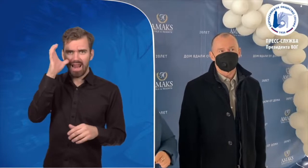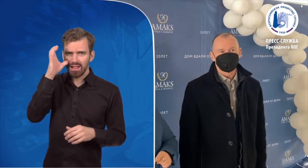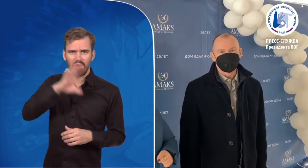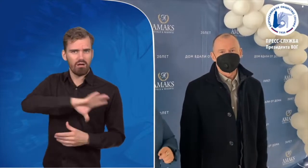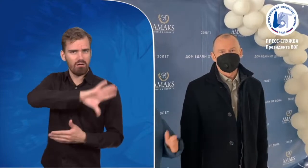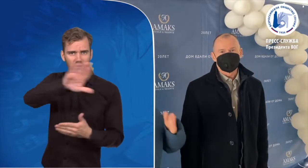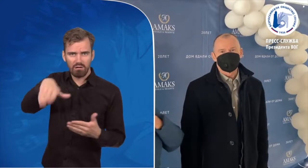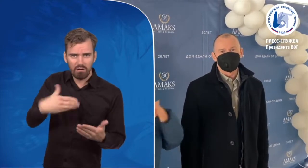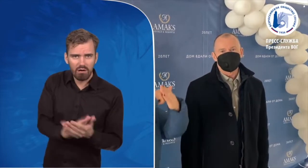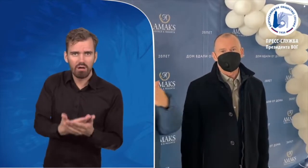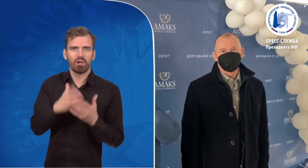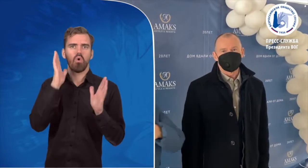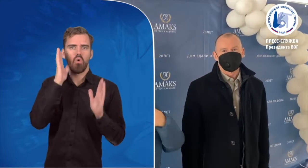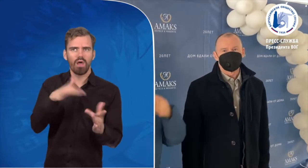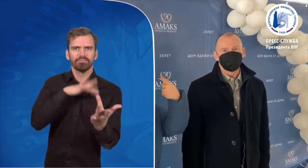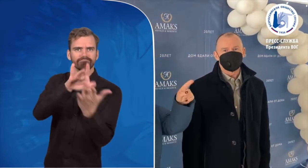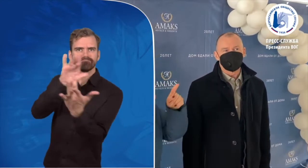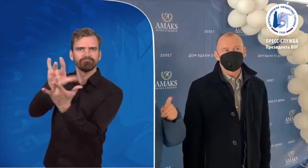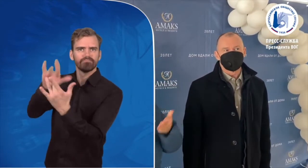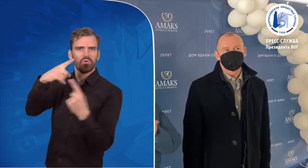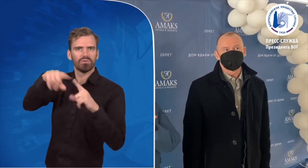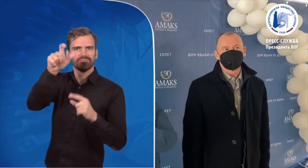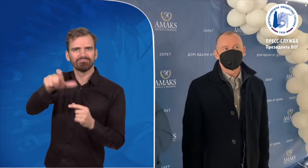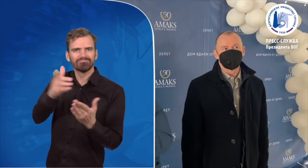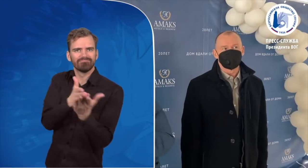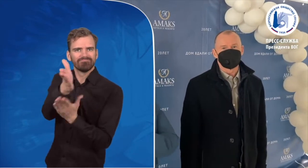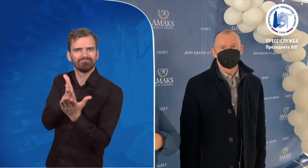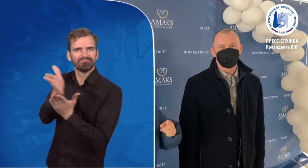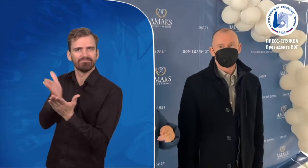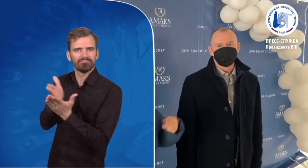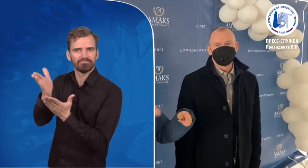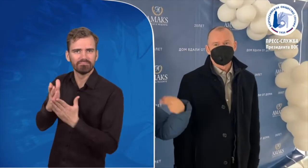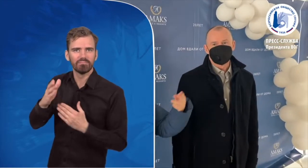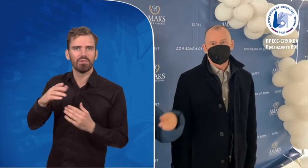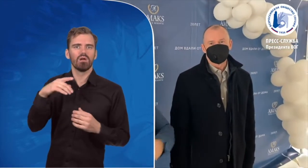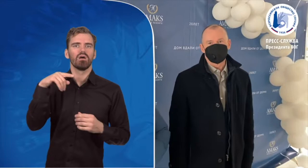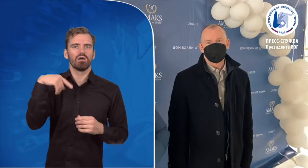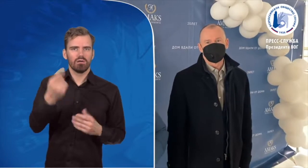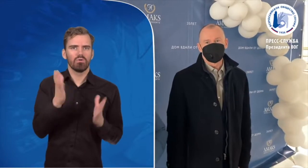we will bring to the attention of the relevant concerned services